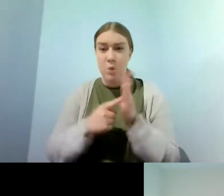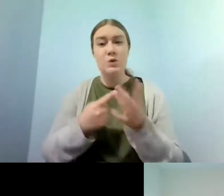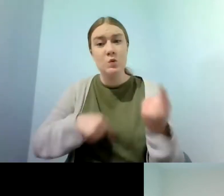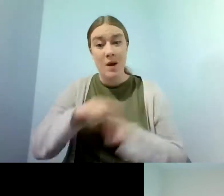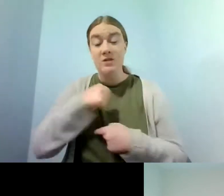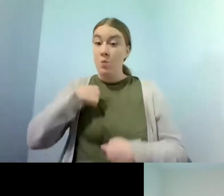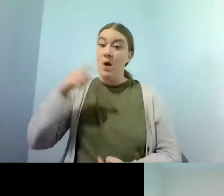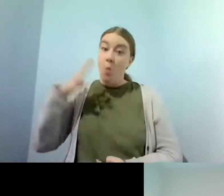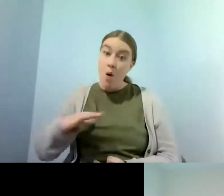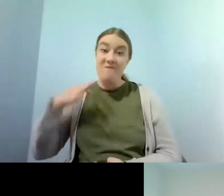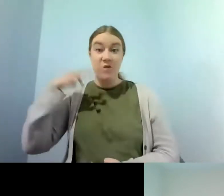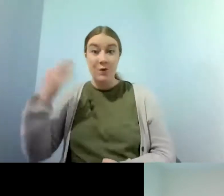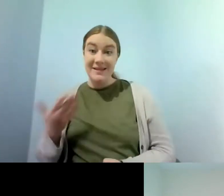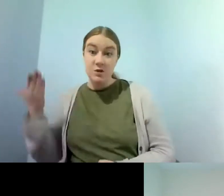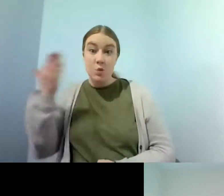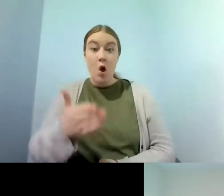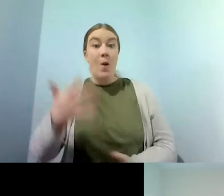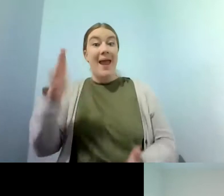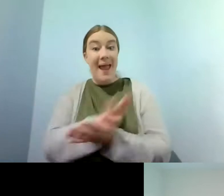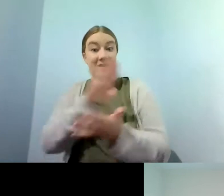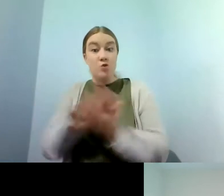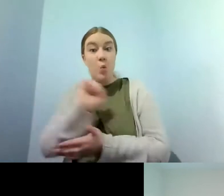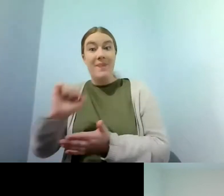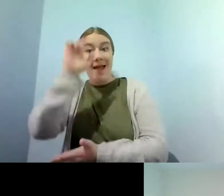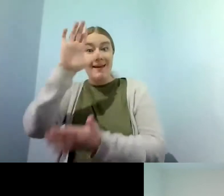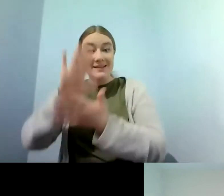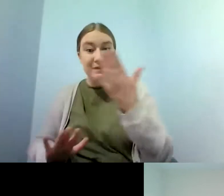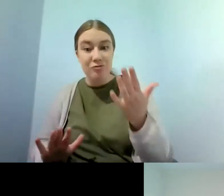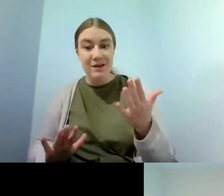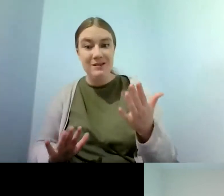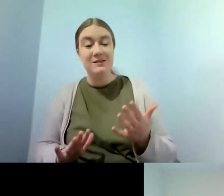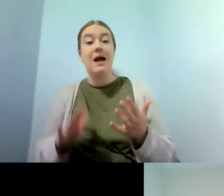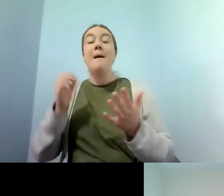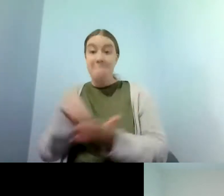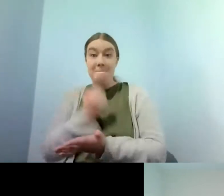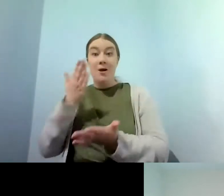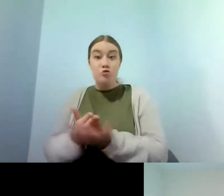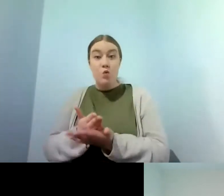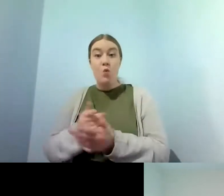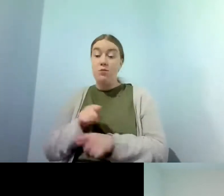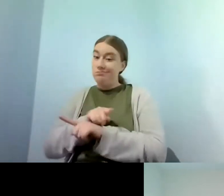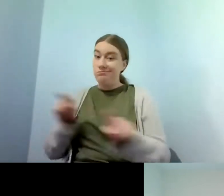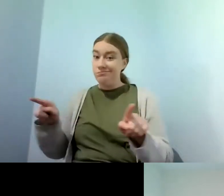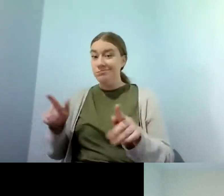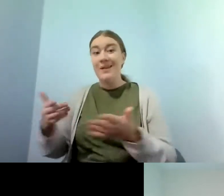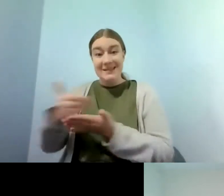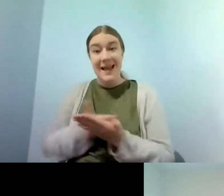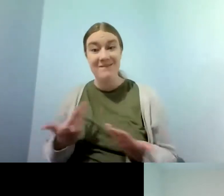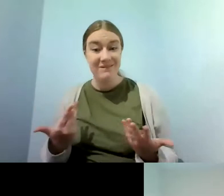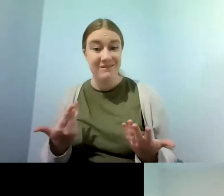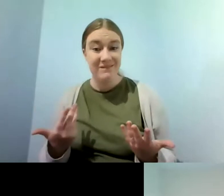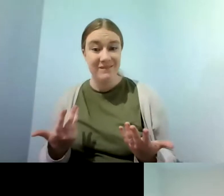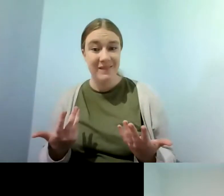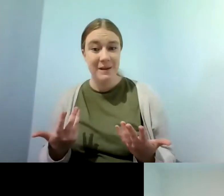come out and have an enjoyable experience and part of that is making sure that um they're safe and so